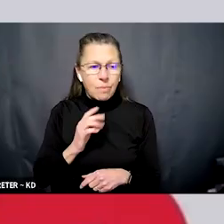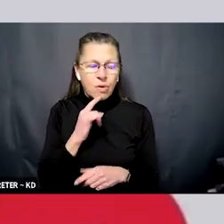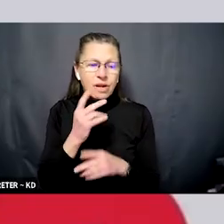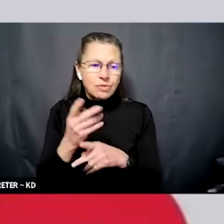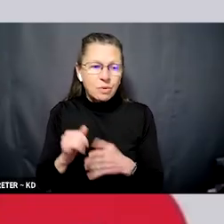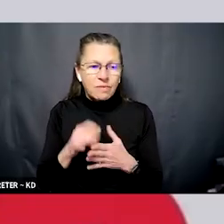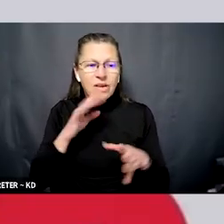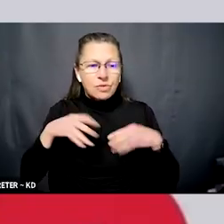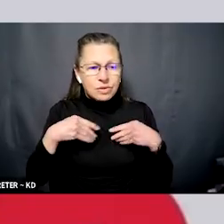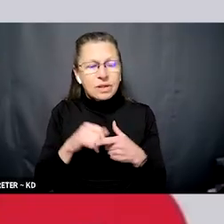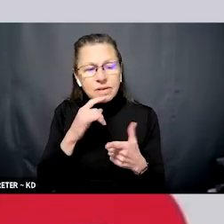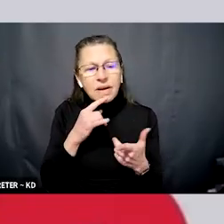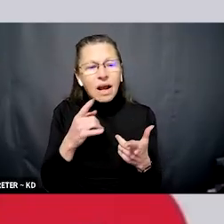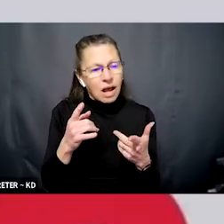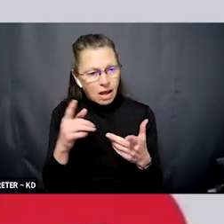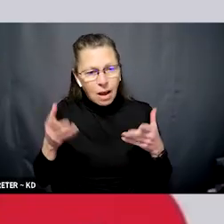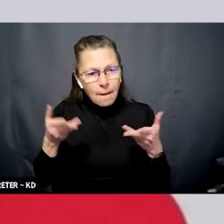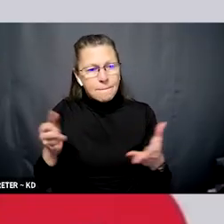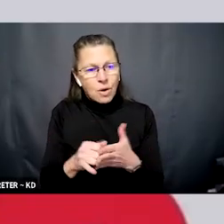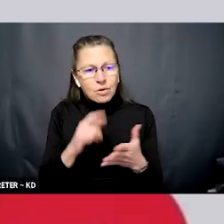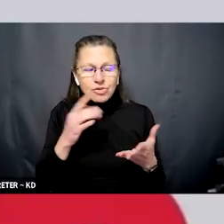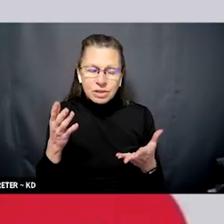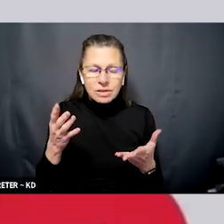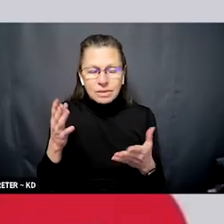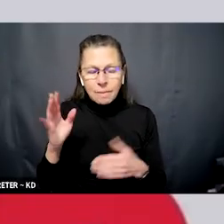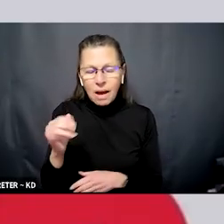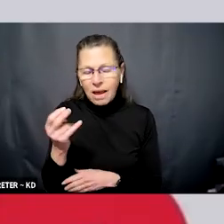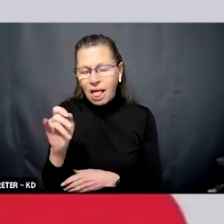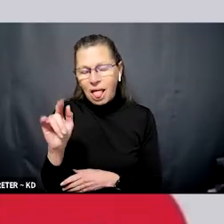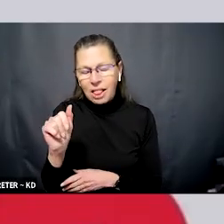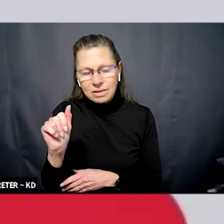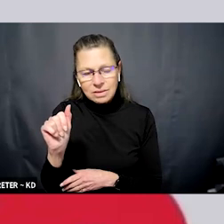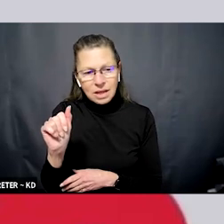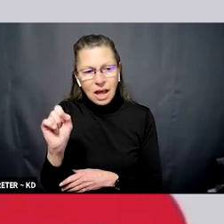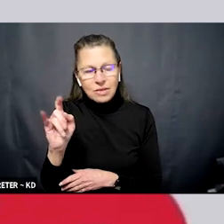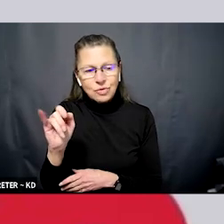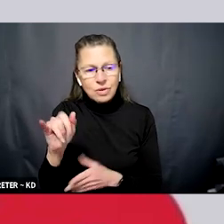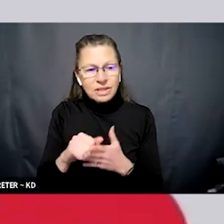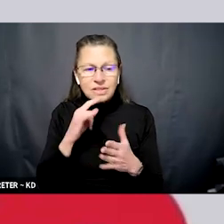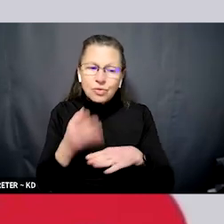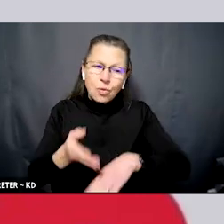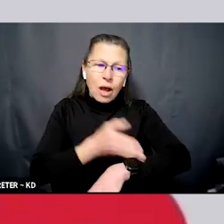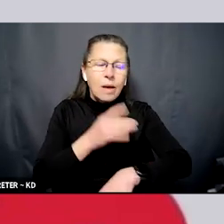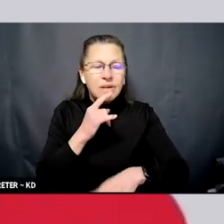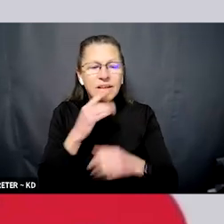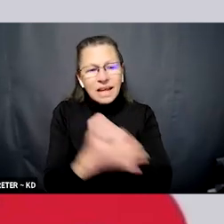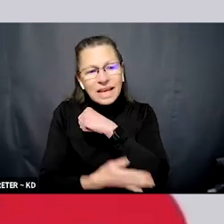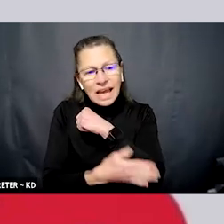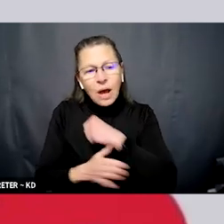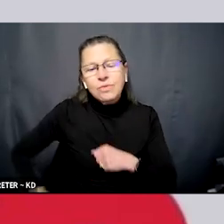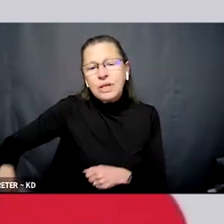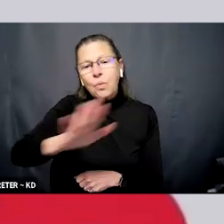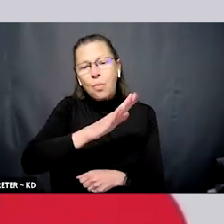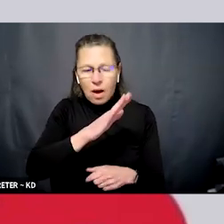authored by Supervisor Hilda Solis to update the Countywide Land Acknowledgement. And here it is as